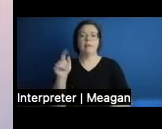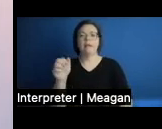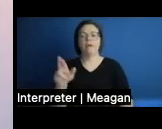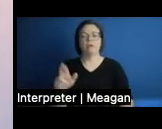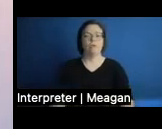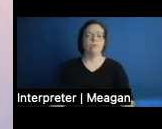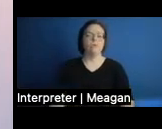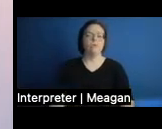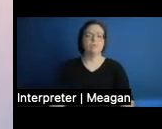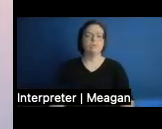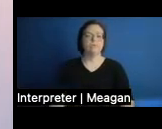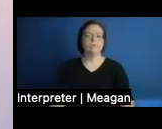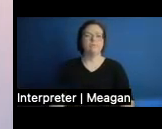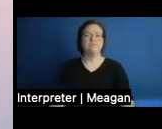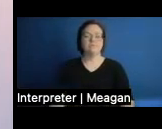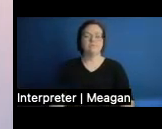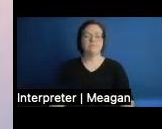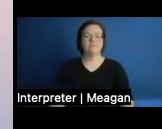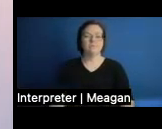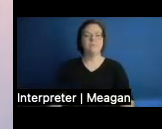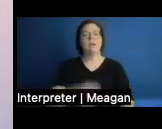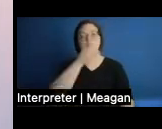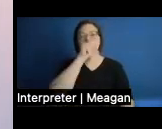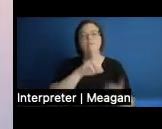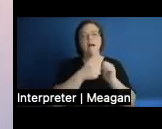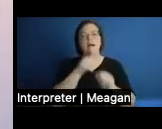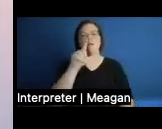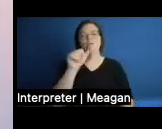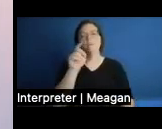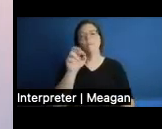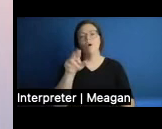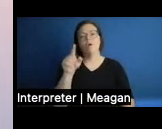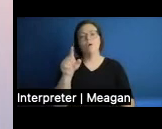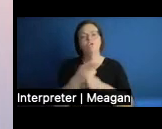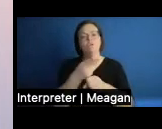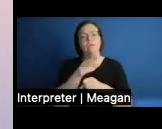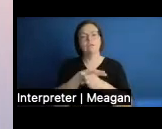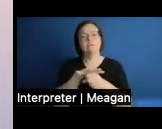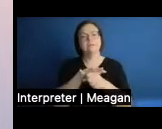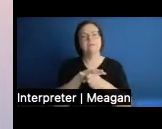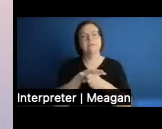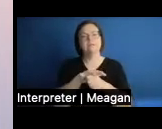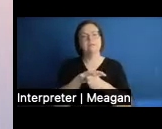I love what, how Lamar is like using the space. It’s so small like the Tanka is such a small,